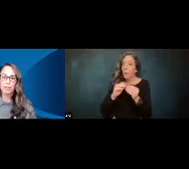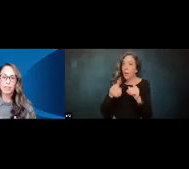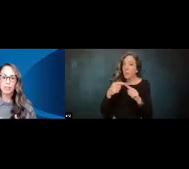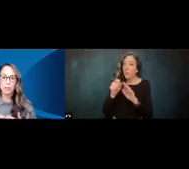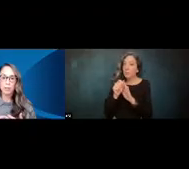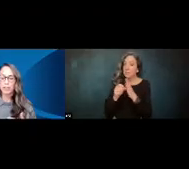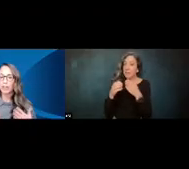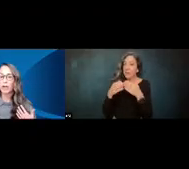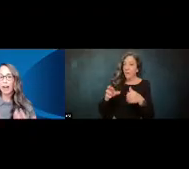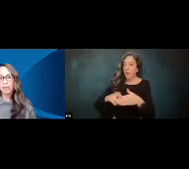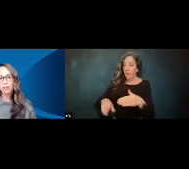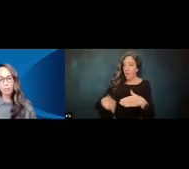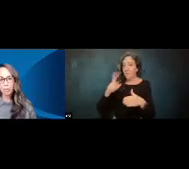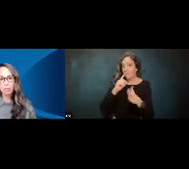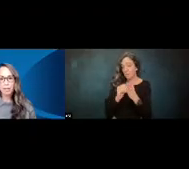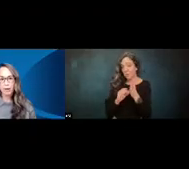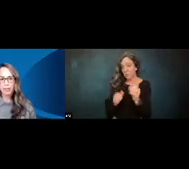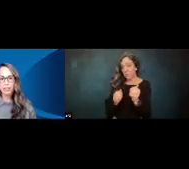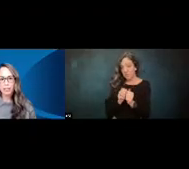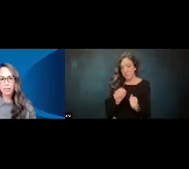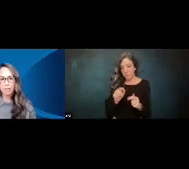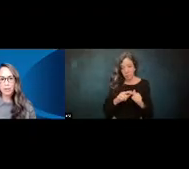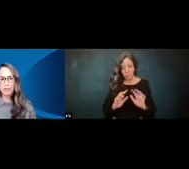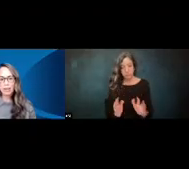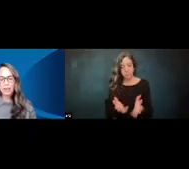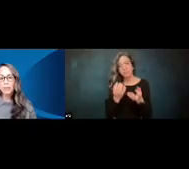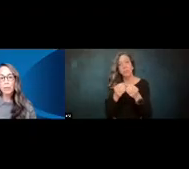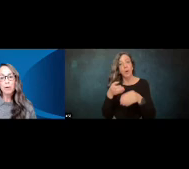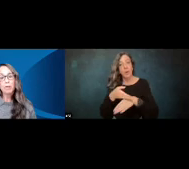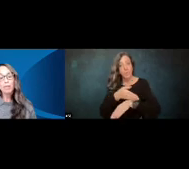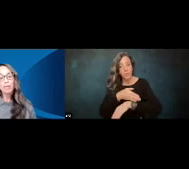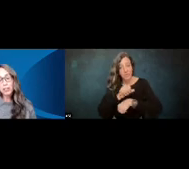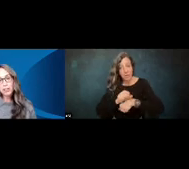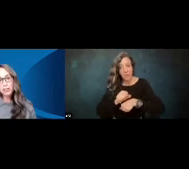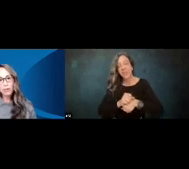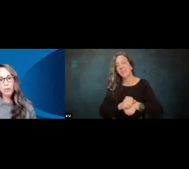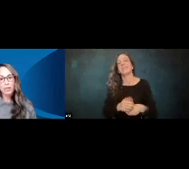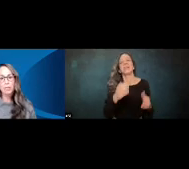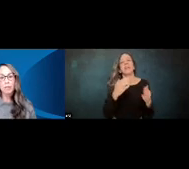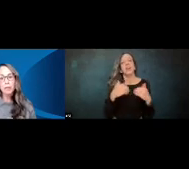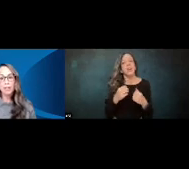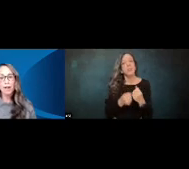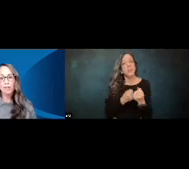disabilities in order to drive improvement efforts, supporting professional or community